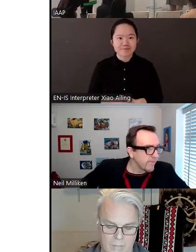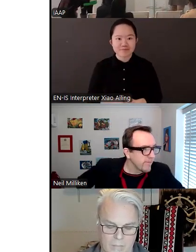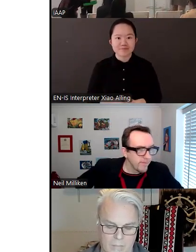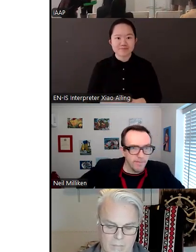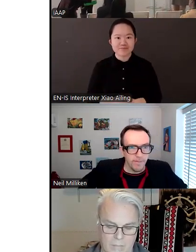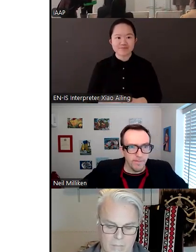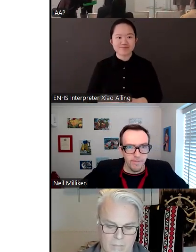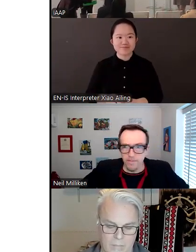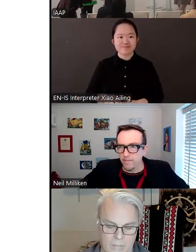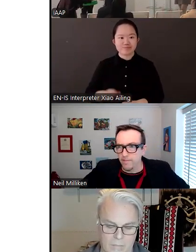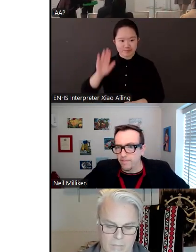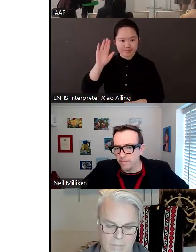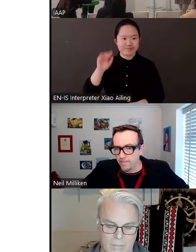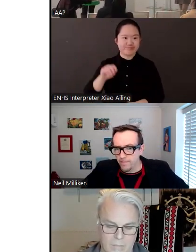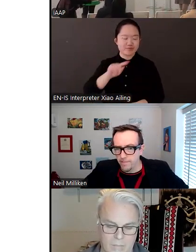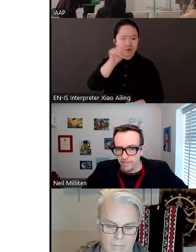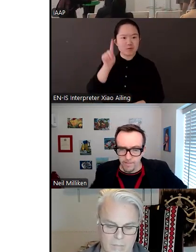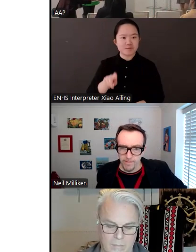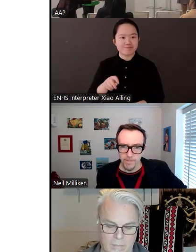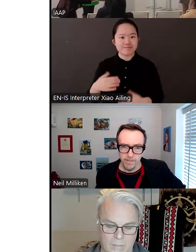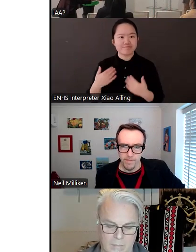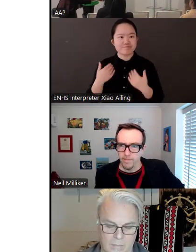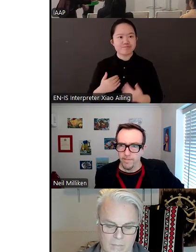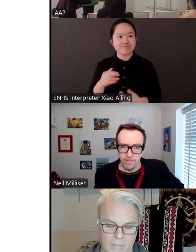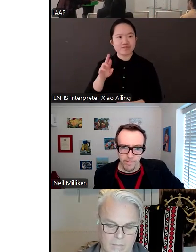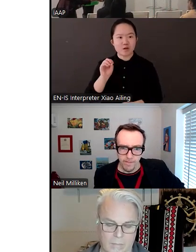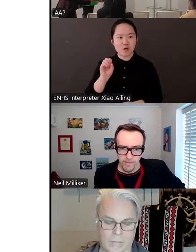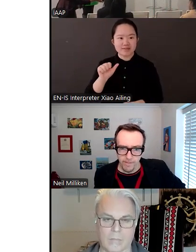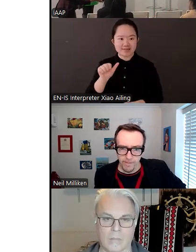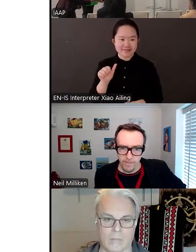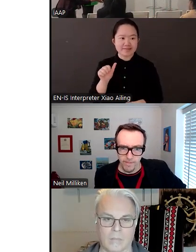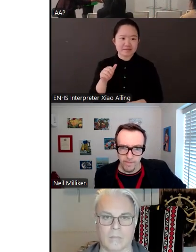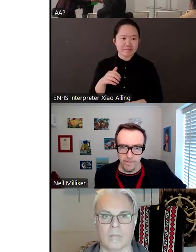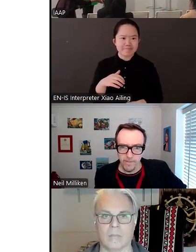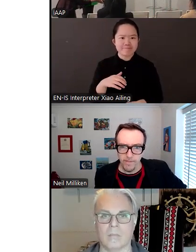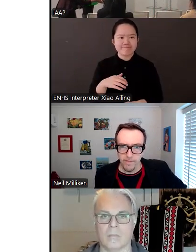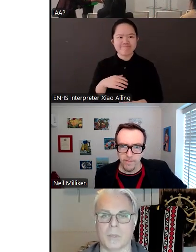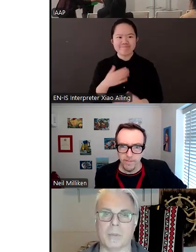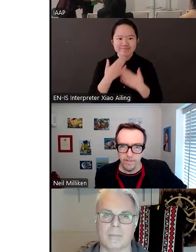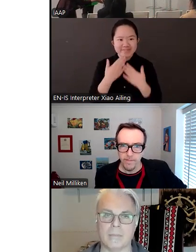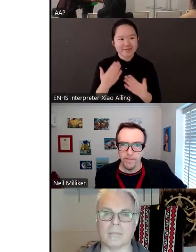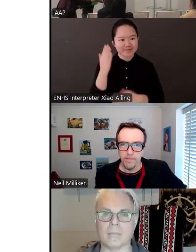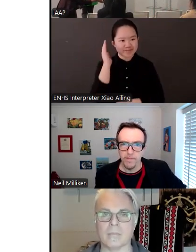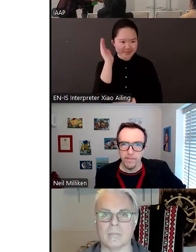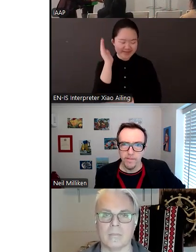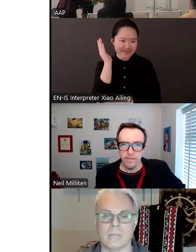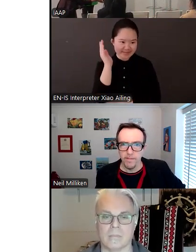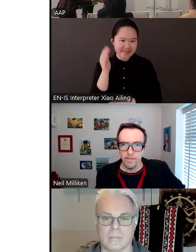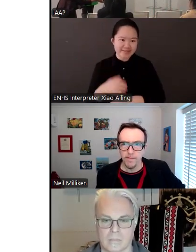Thank you for the presentation. This is Rosa. One thing I want to say, that there are two Paralympic sports.